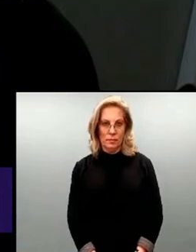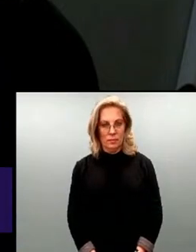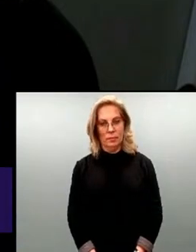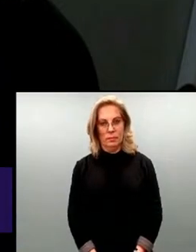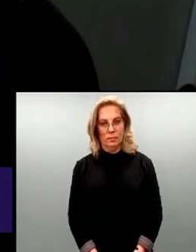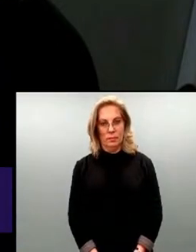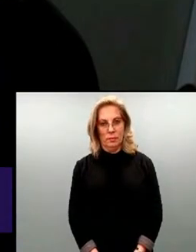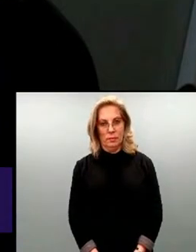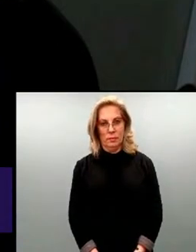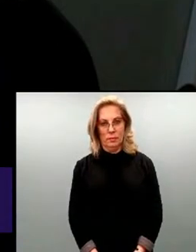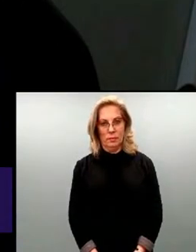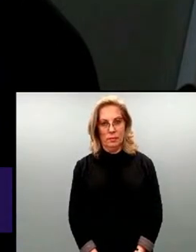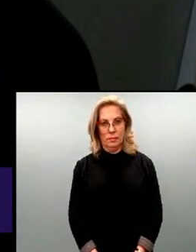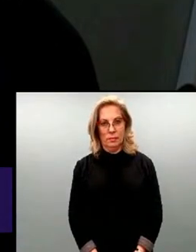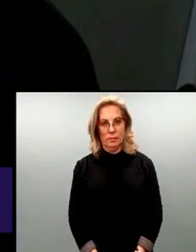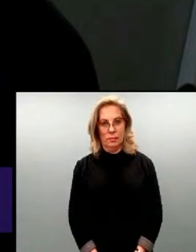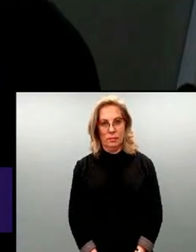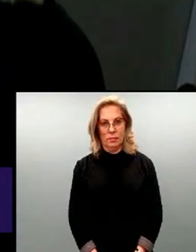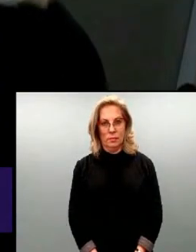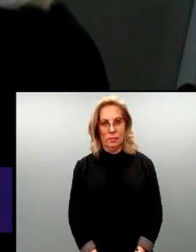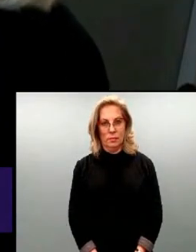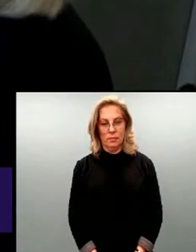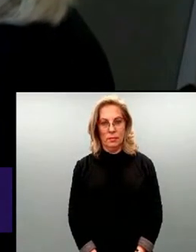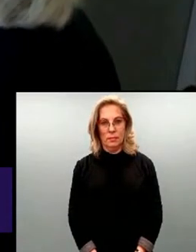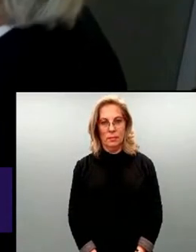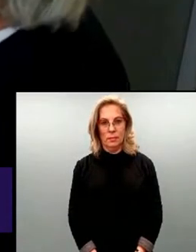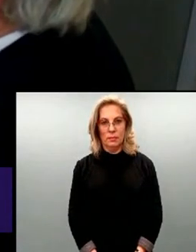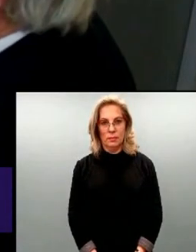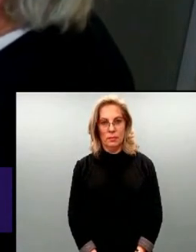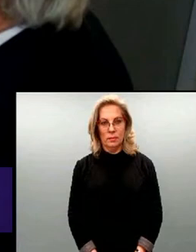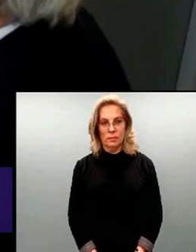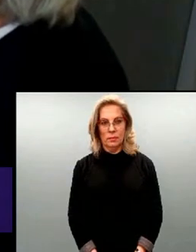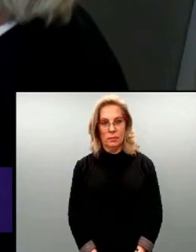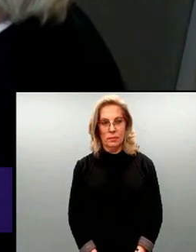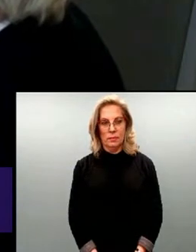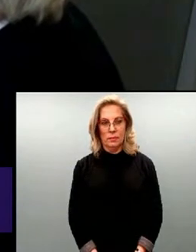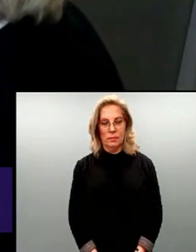So, working with Deaf or Hard of Hearing clients is a very low priority, and learning how to do that better.